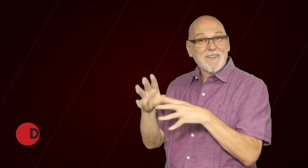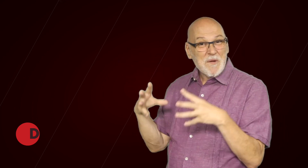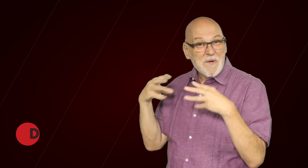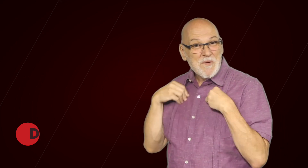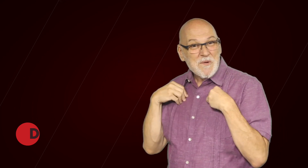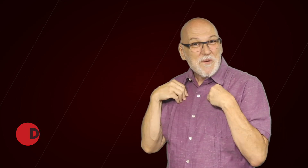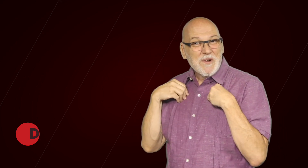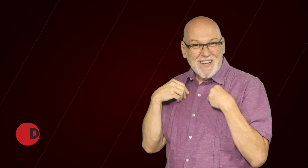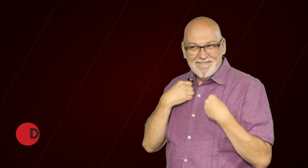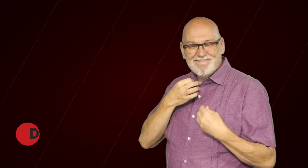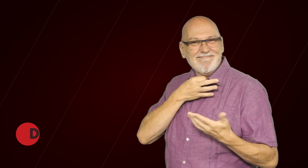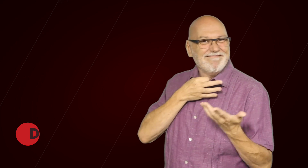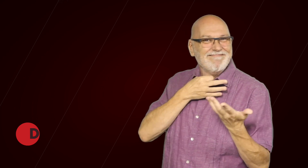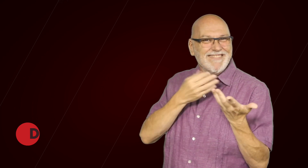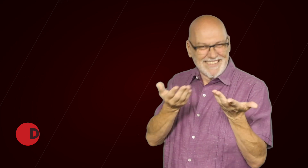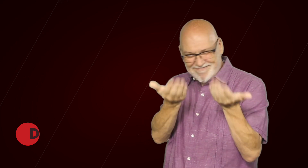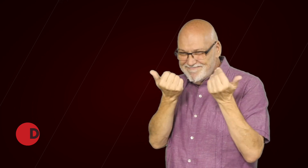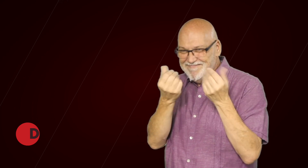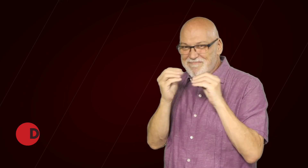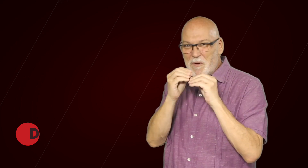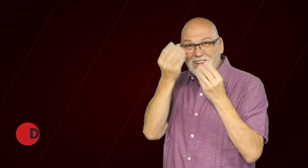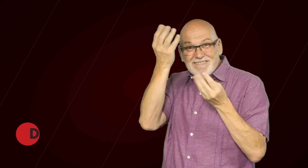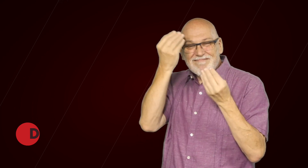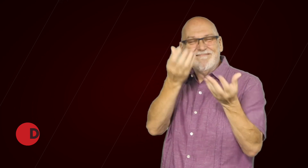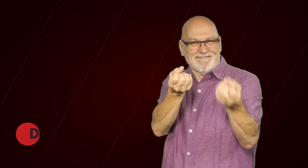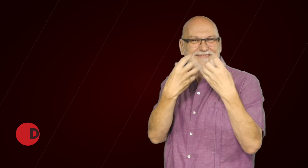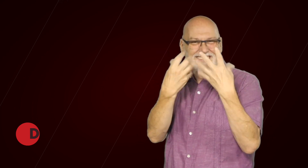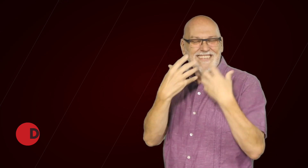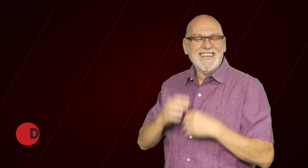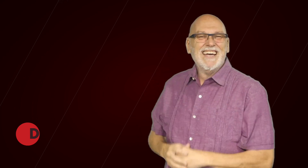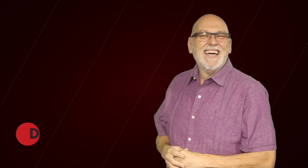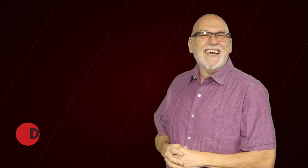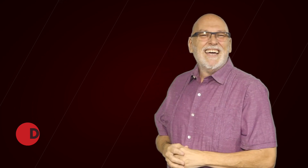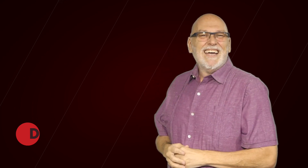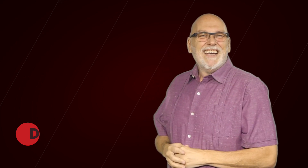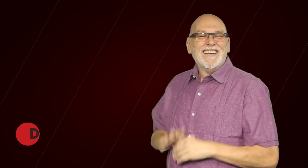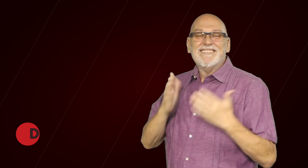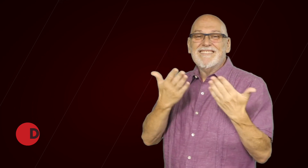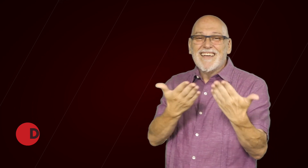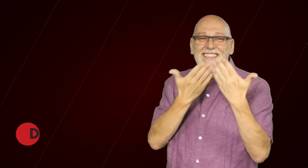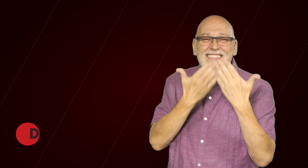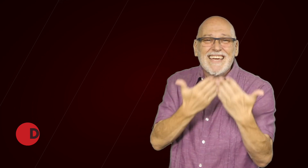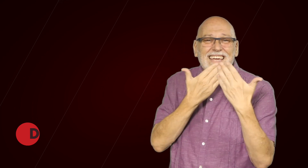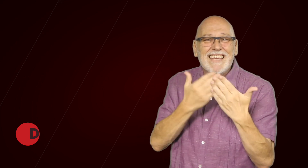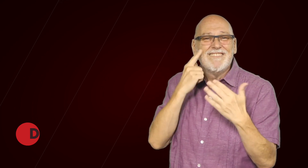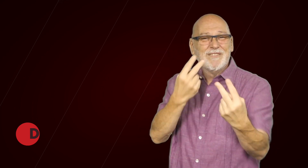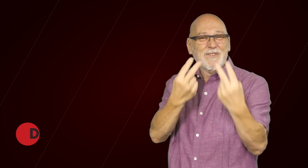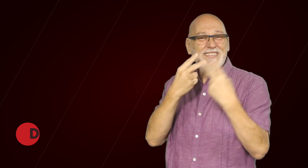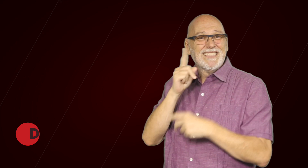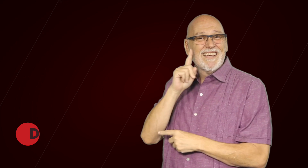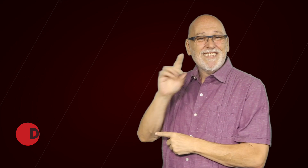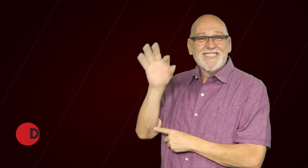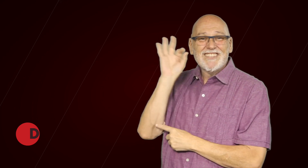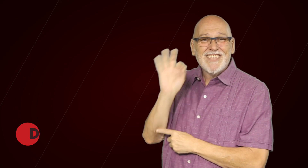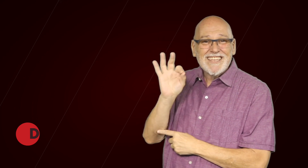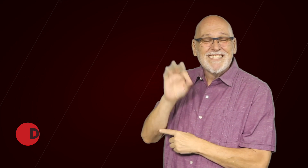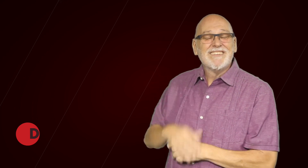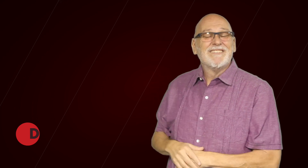and other businesses! Thank you for watching DeafDots.